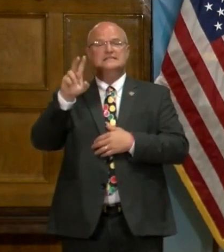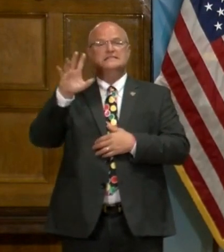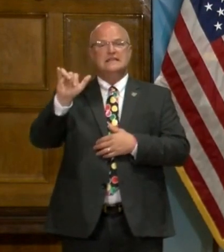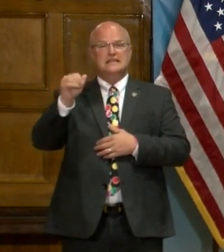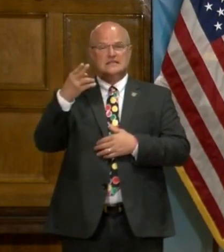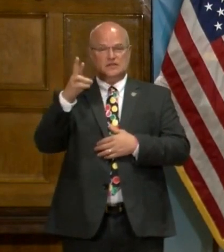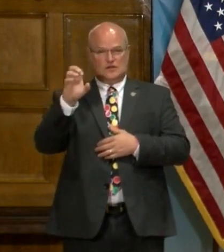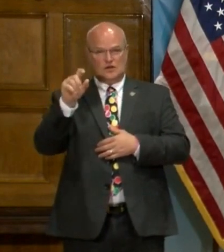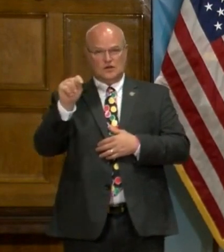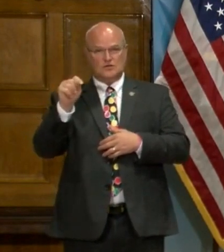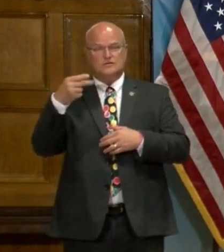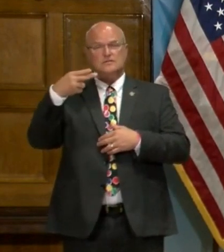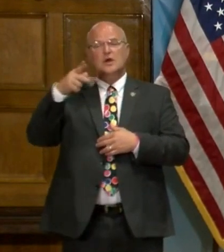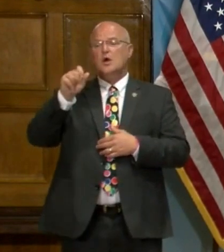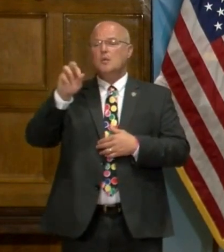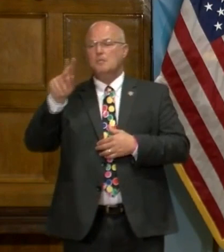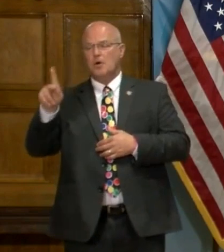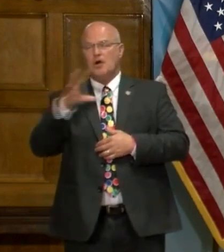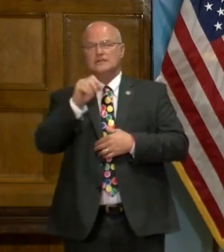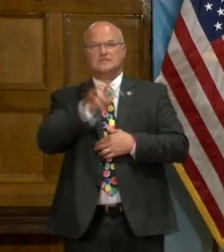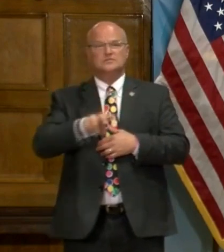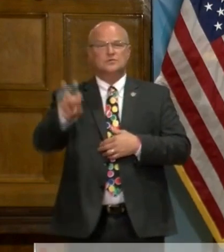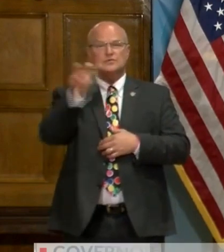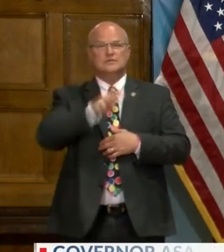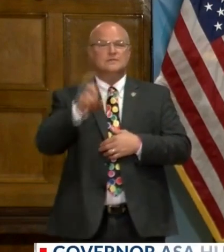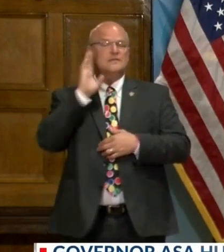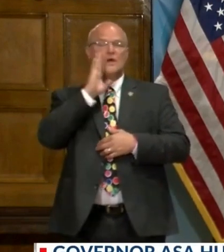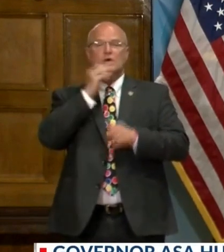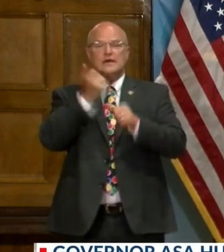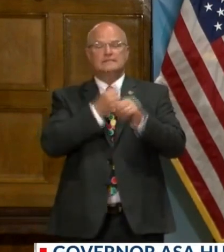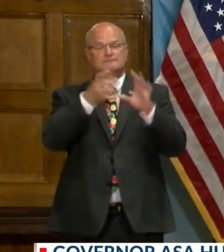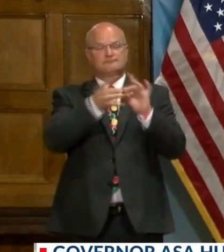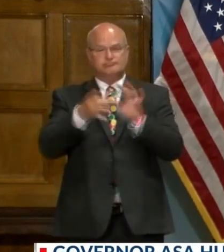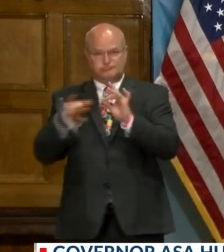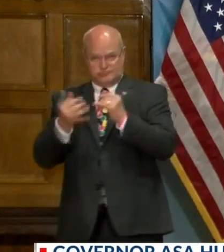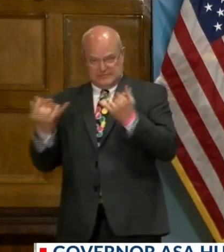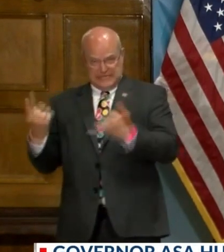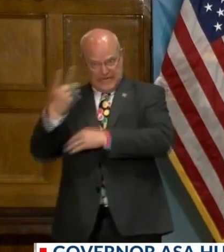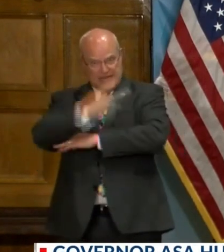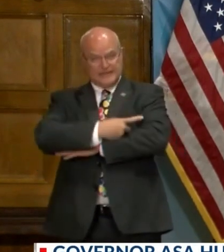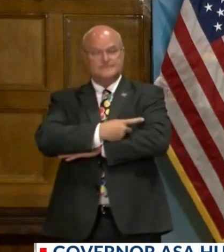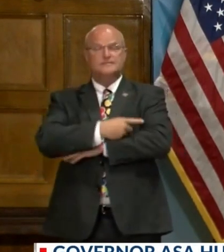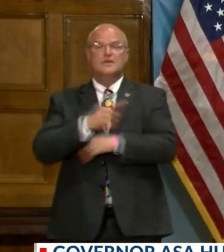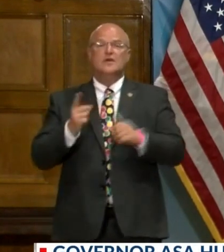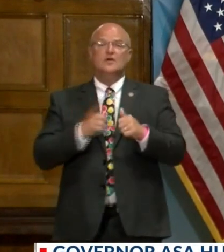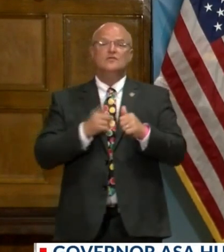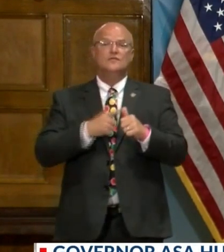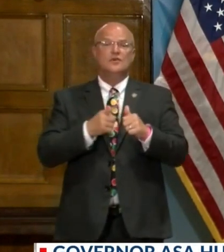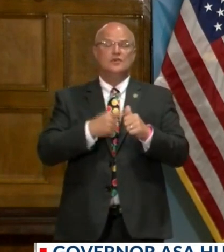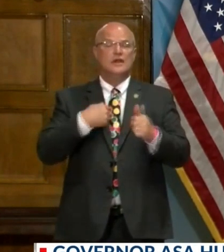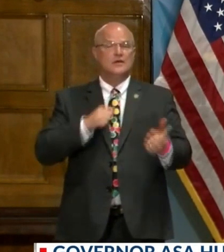AND SECRETARY NATE TODD FROM THE DEPARTMENT OF VETERANS AFFAIRS AND SECRETARY STACEY HURST,